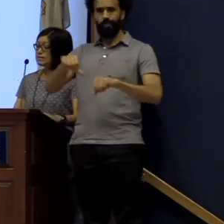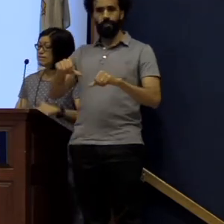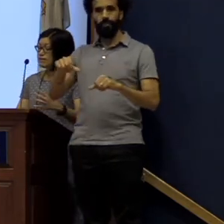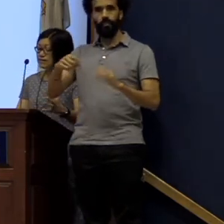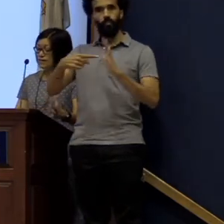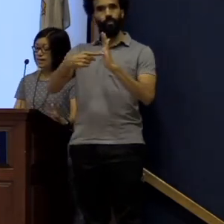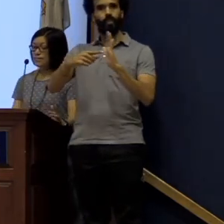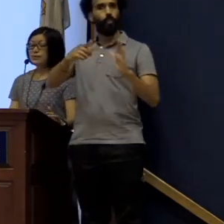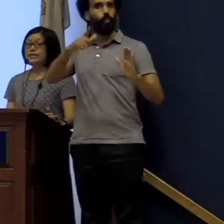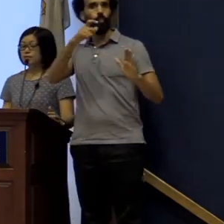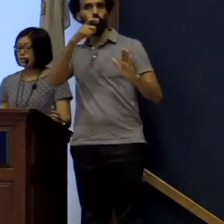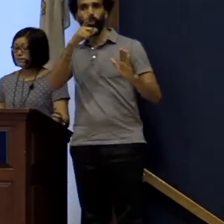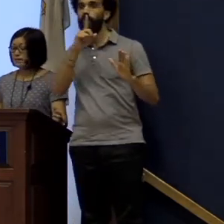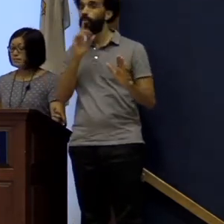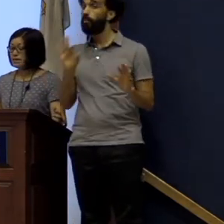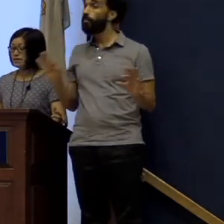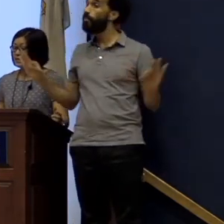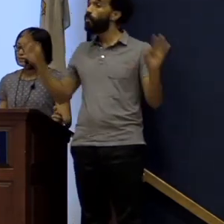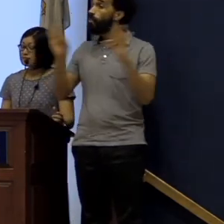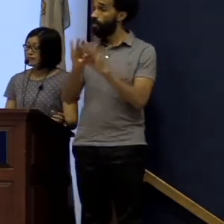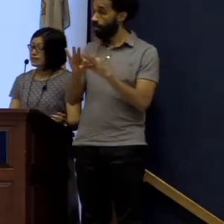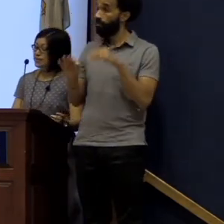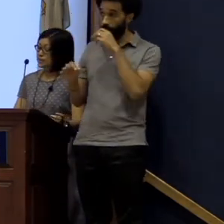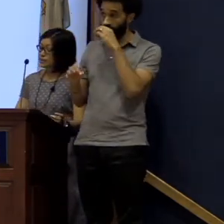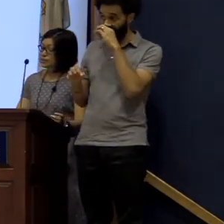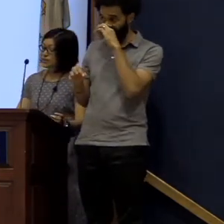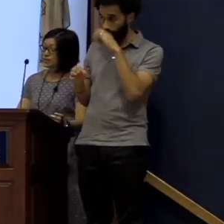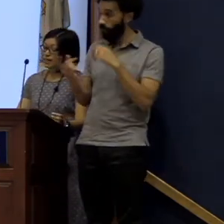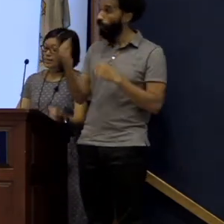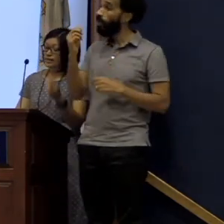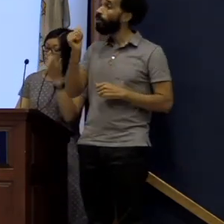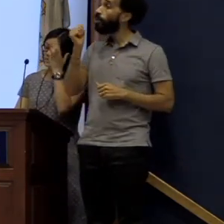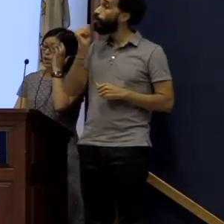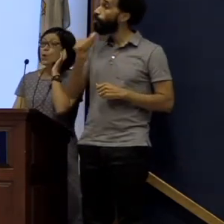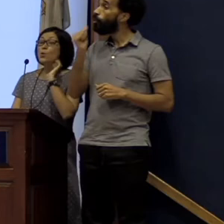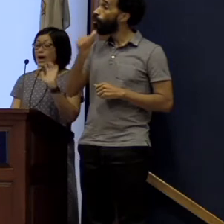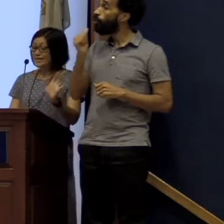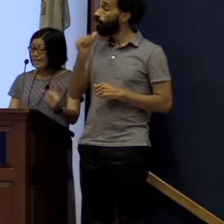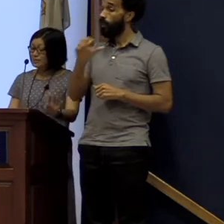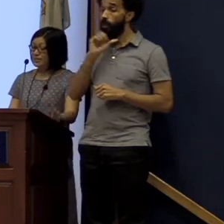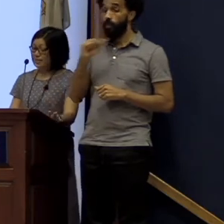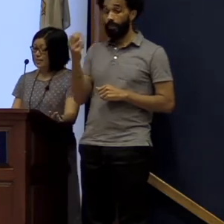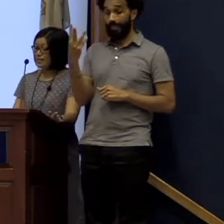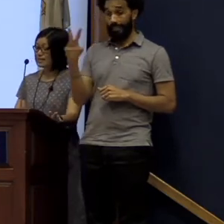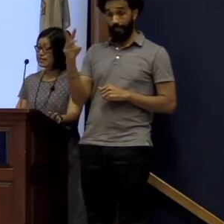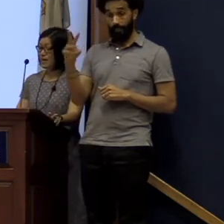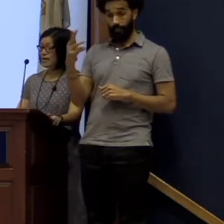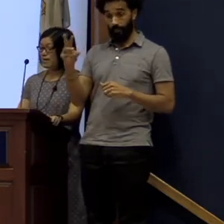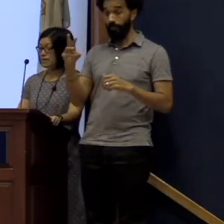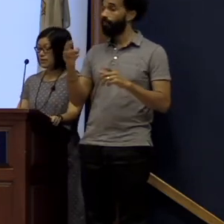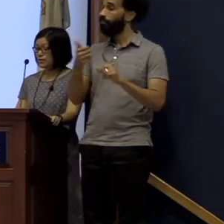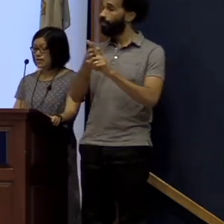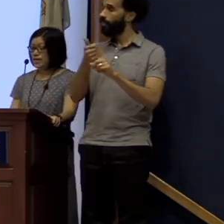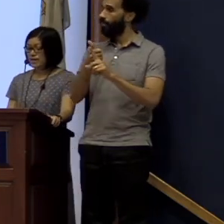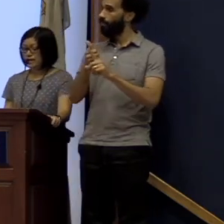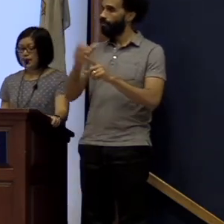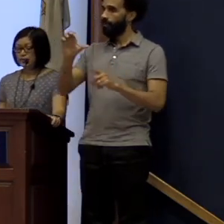vividly embodied in Greta Thornburg, the 16 year old swedish climate activists who undoubtedly inspire many youth in her age group